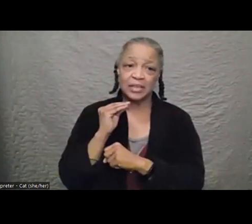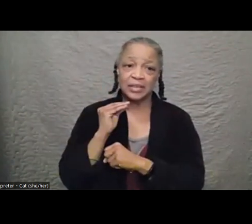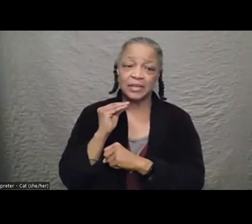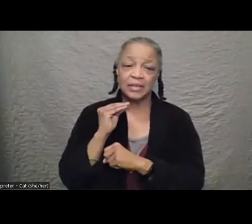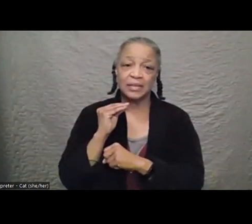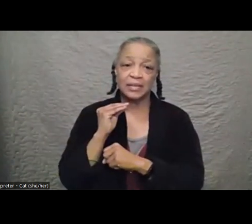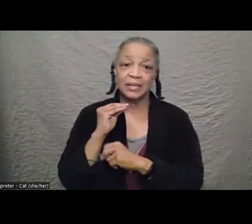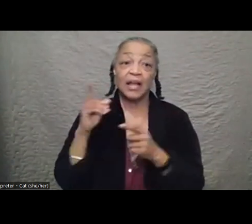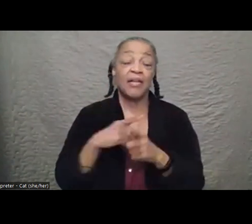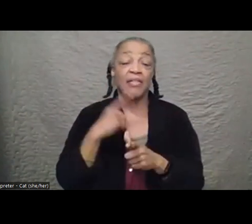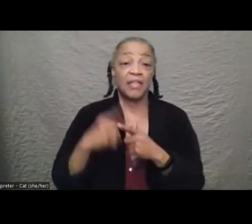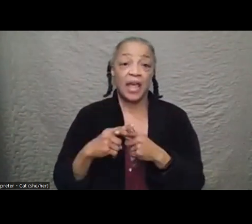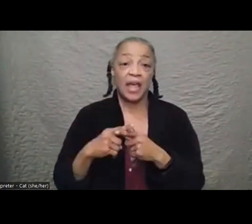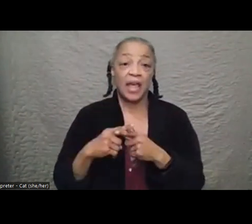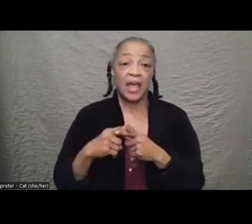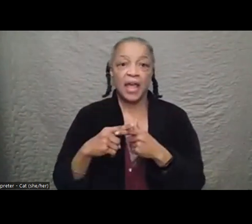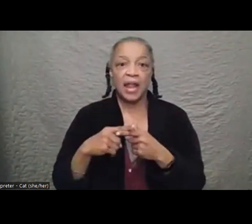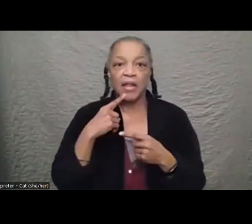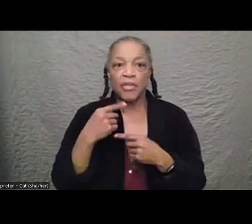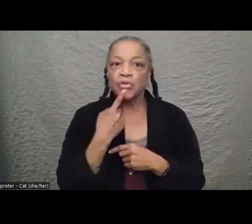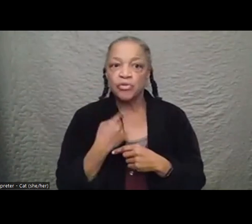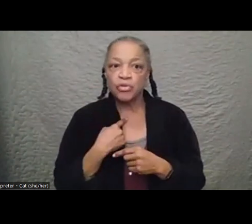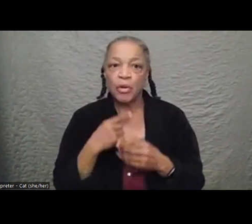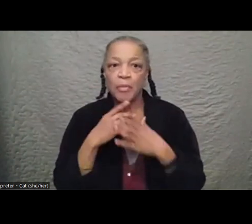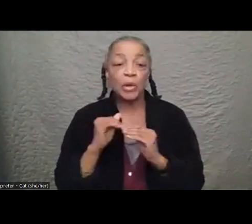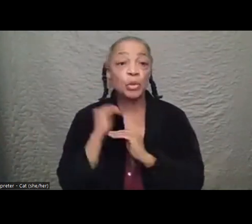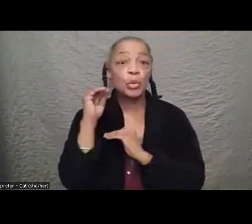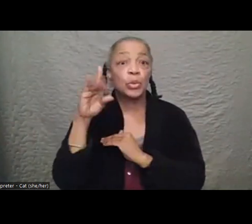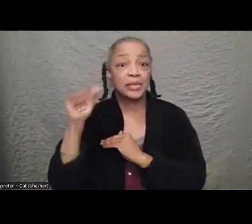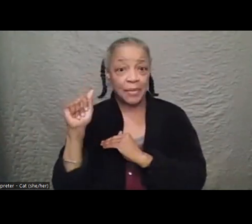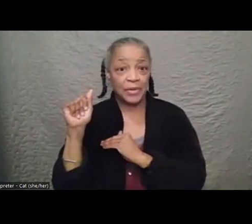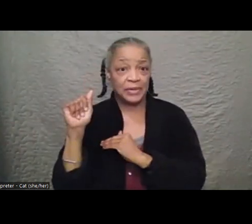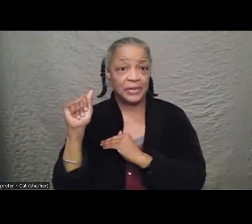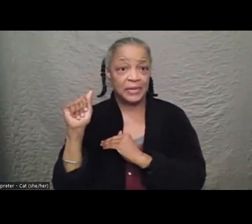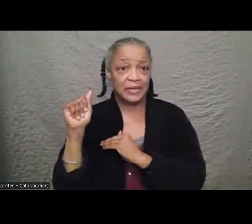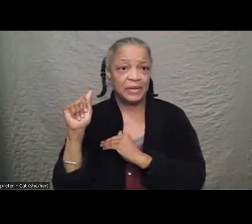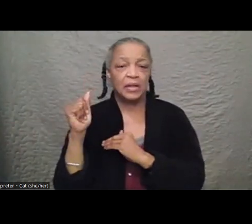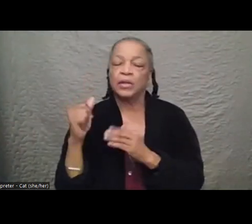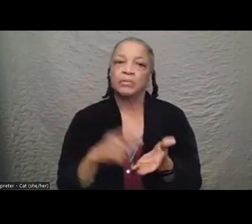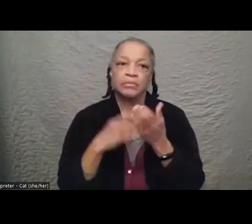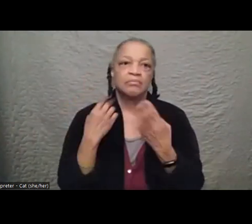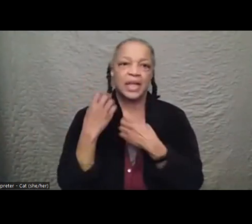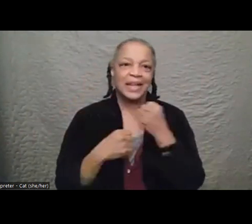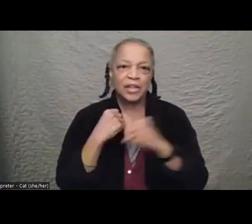Then I was told I was to disabled. It took me years to find that narrative.